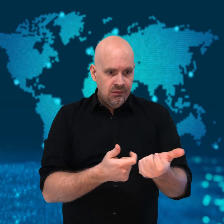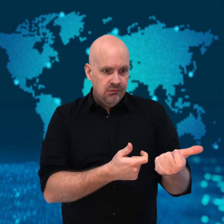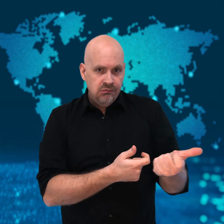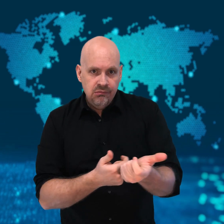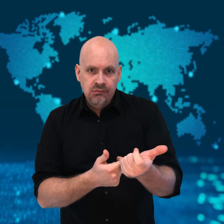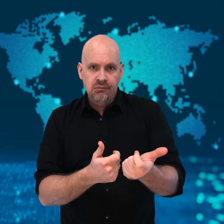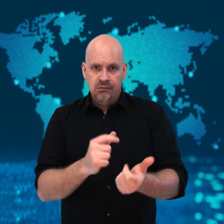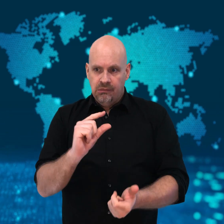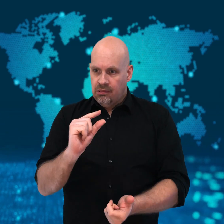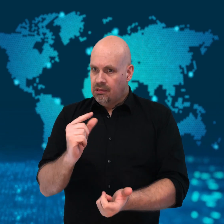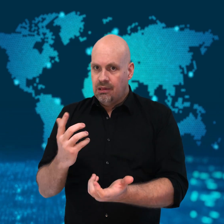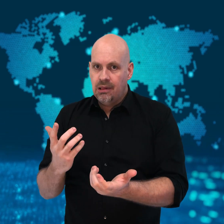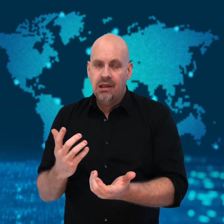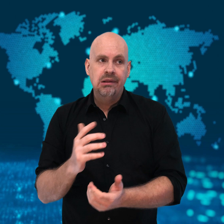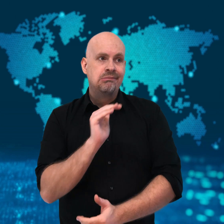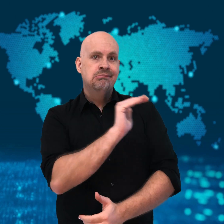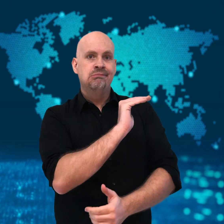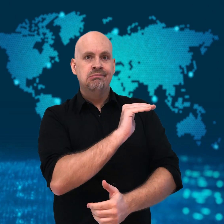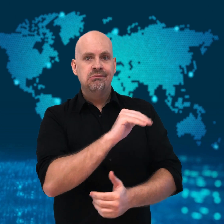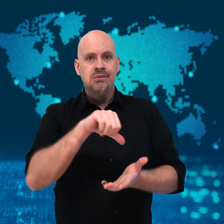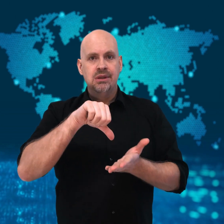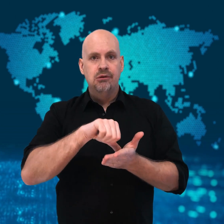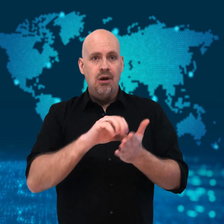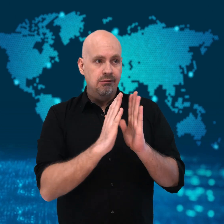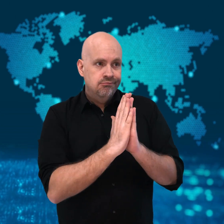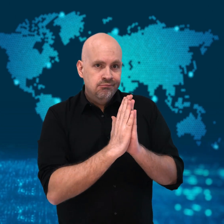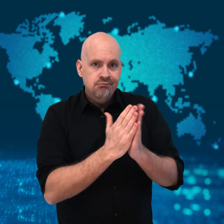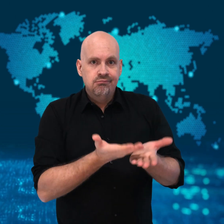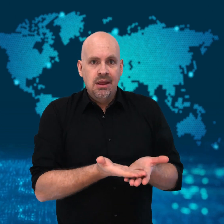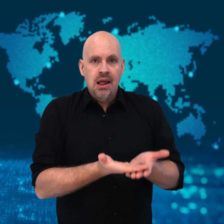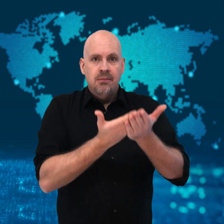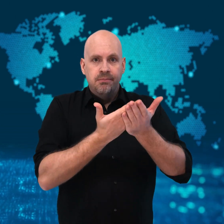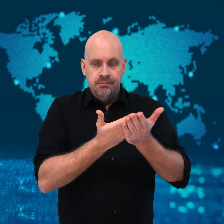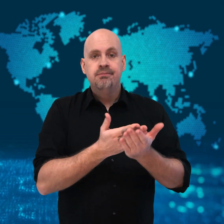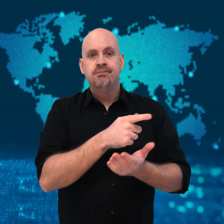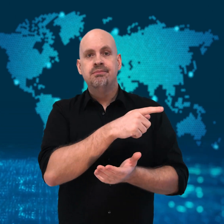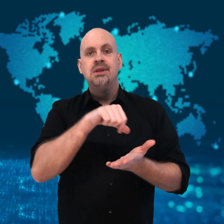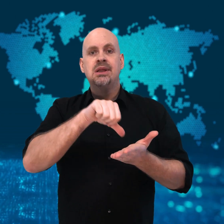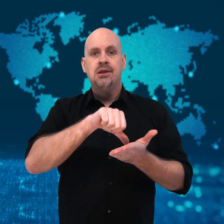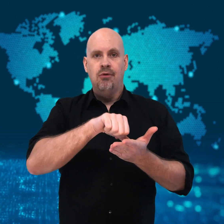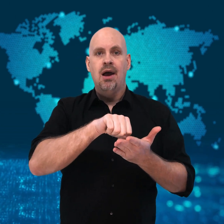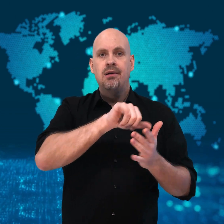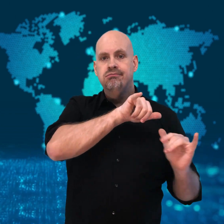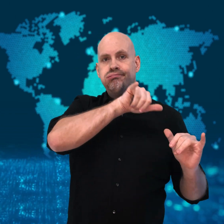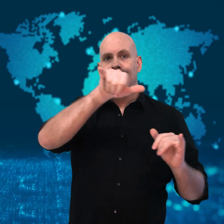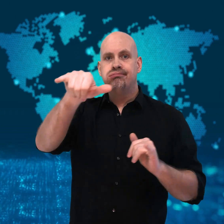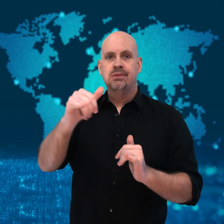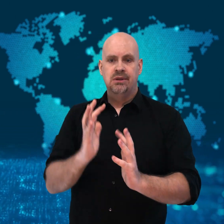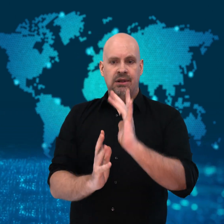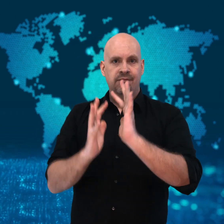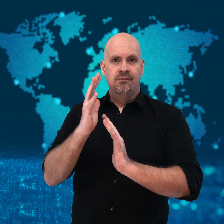Afghan first-responders did not have enough equipment to put out